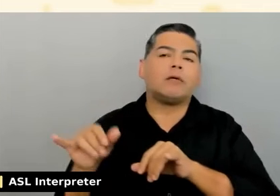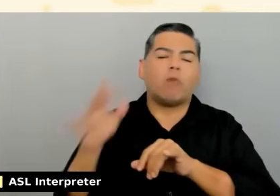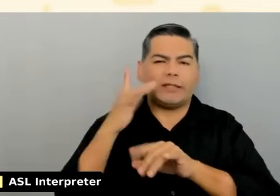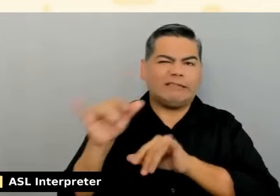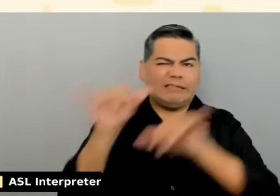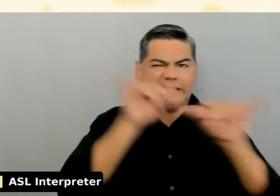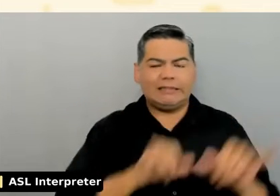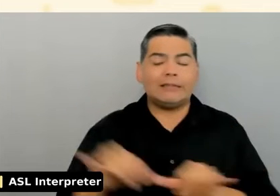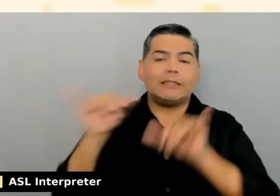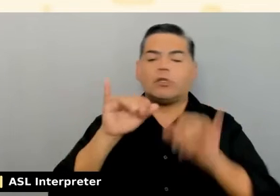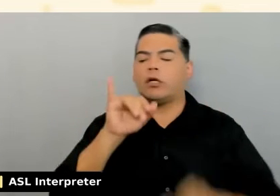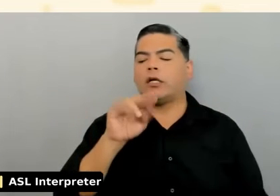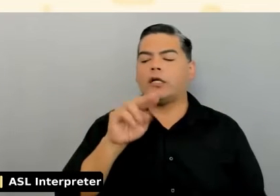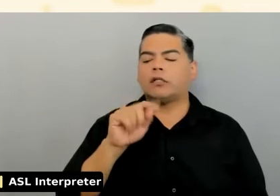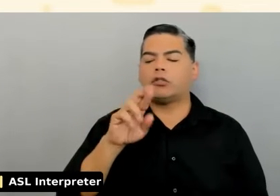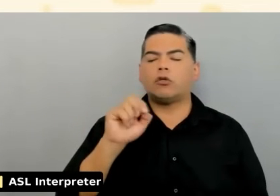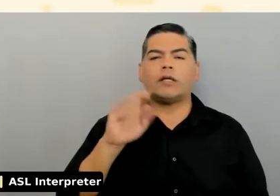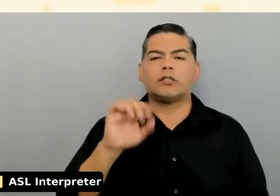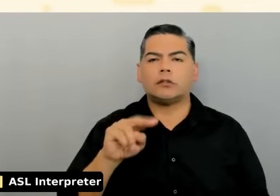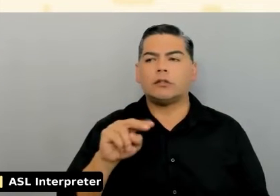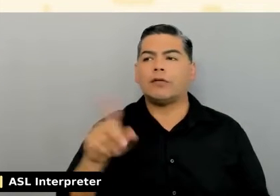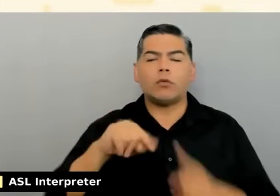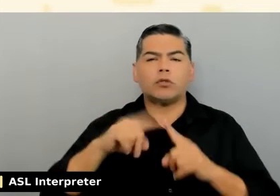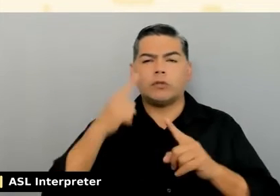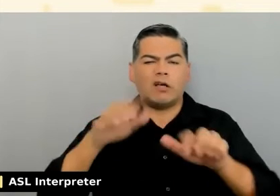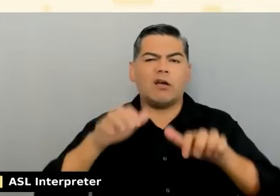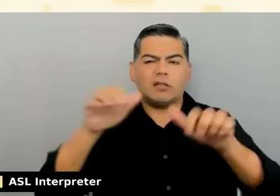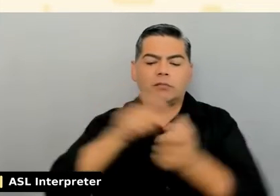at the aria specifications, they have all these interaction patterns